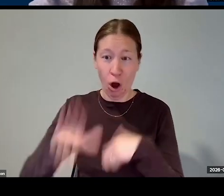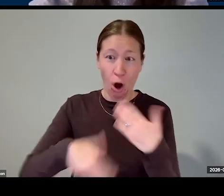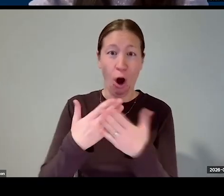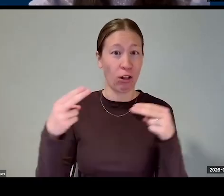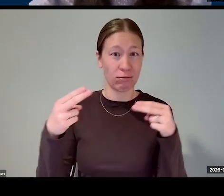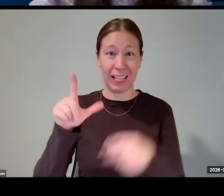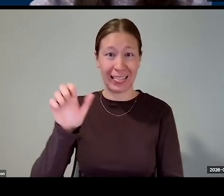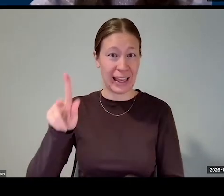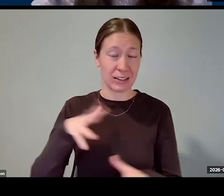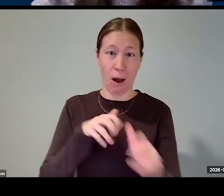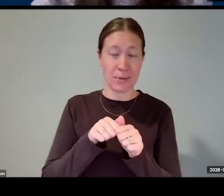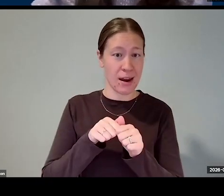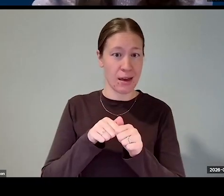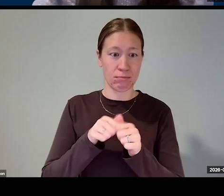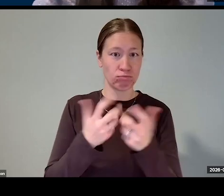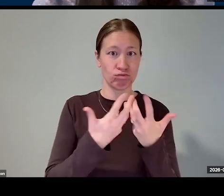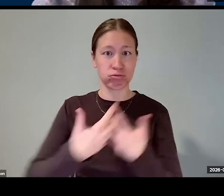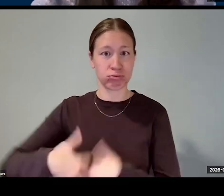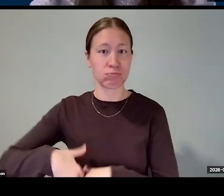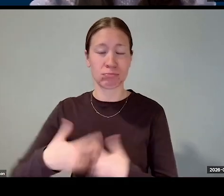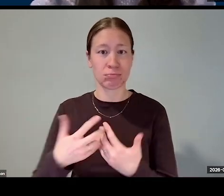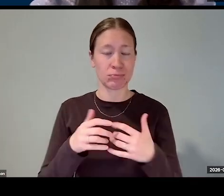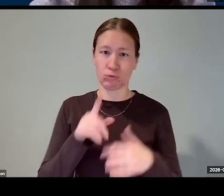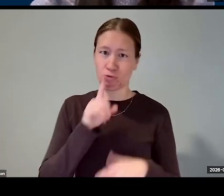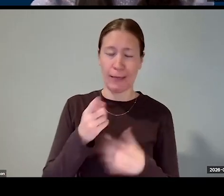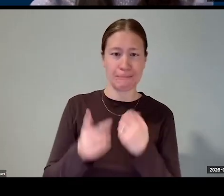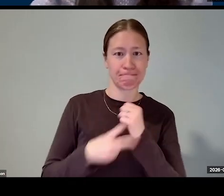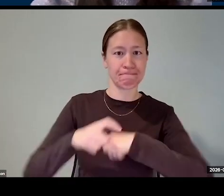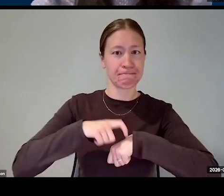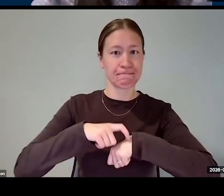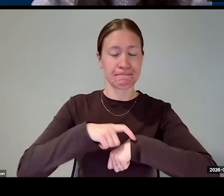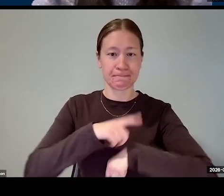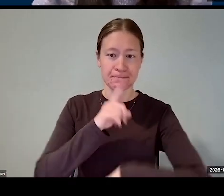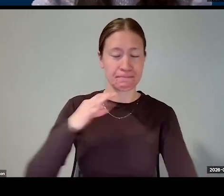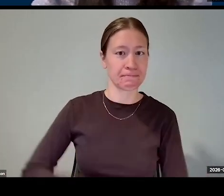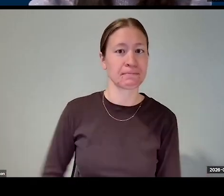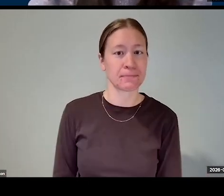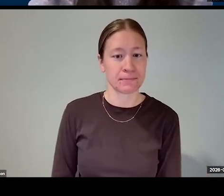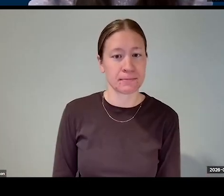So super handy. Okay, so now I'm on slide four.